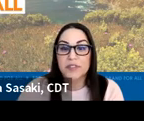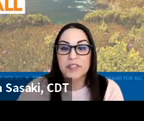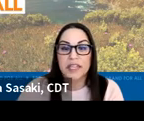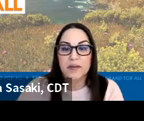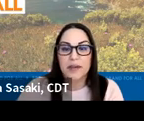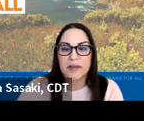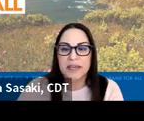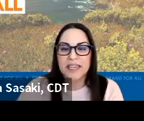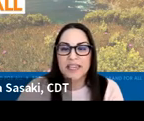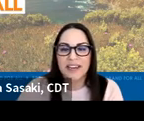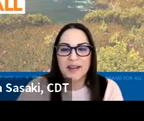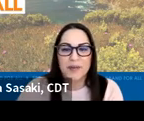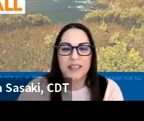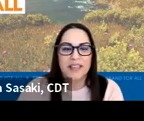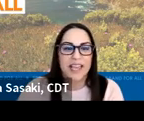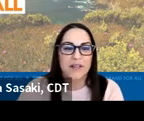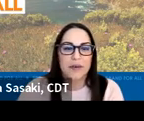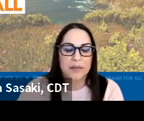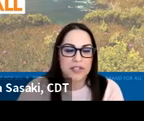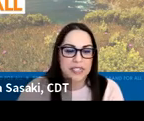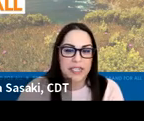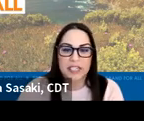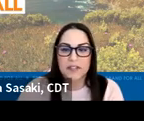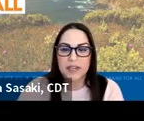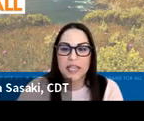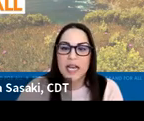introduce Sunne Wright McPeak, my peak with the California Emerging Technology Fund